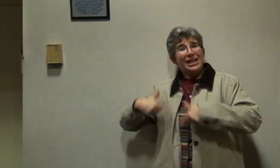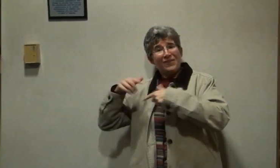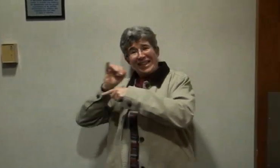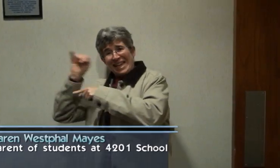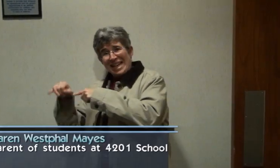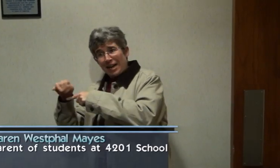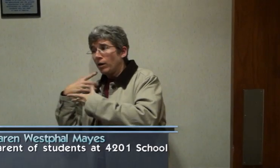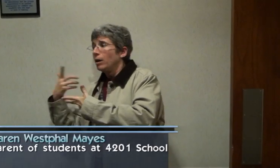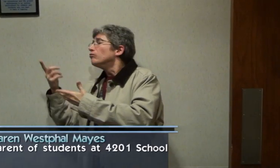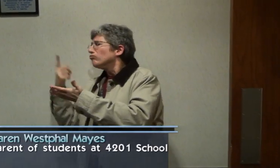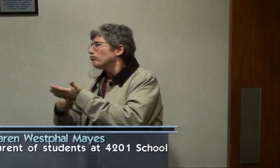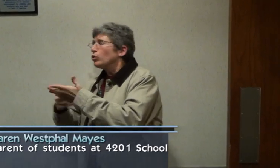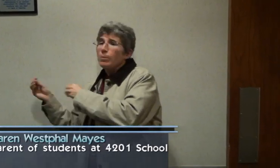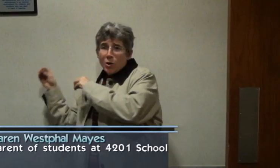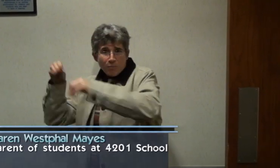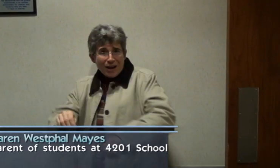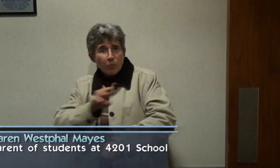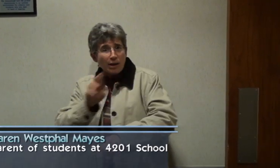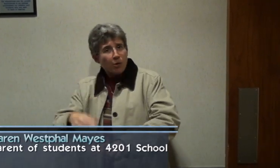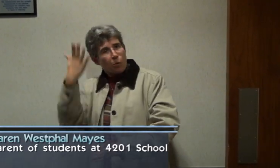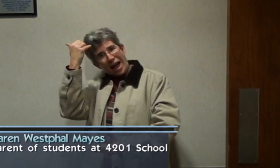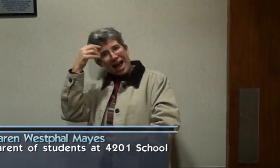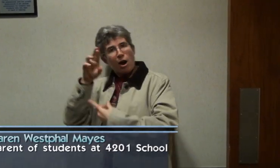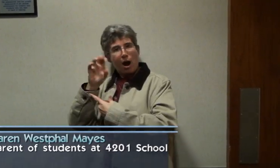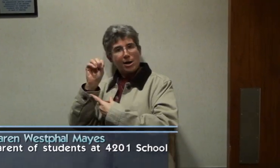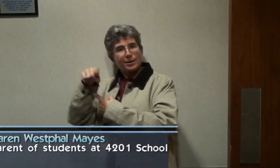[Karen Westphal Mayes] Last year, my husband and I decided to move here from Indianapolis, In.